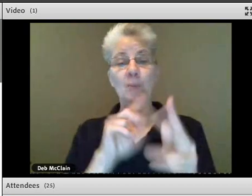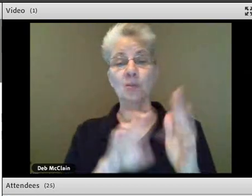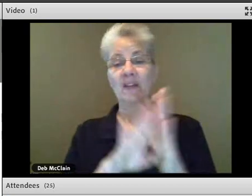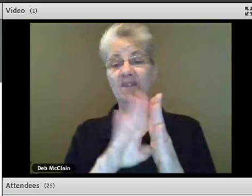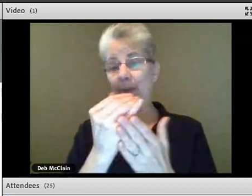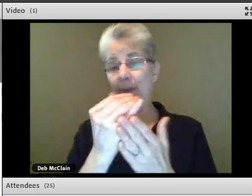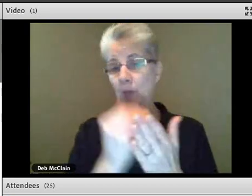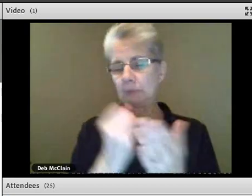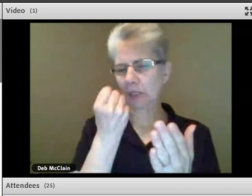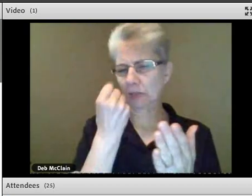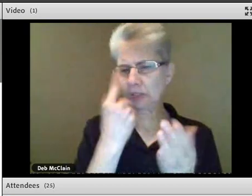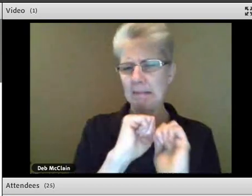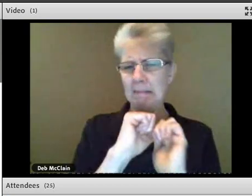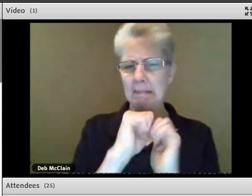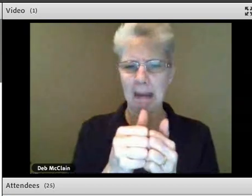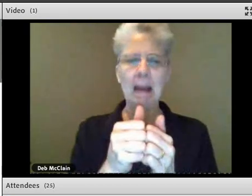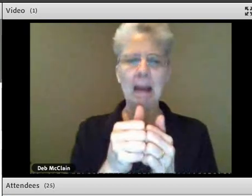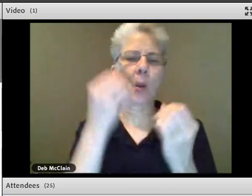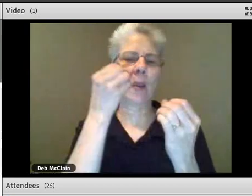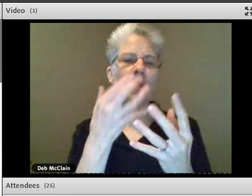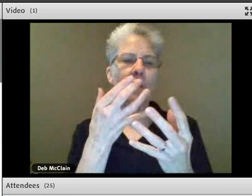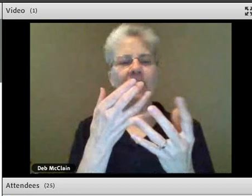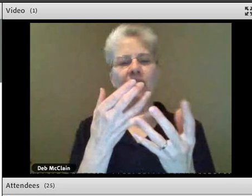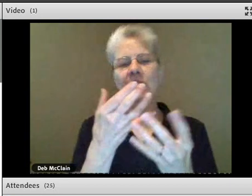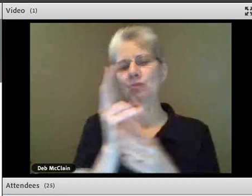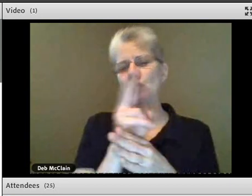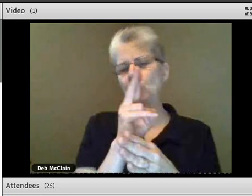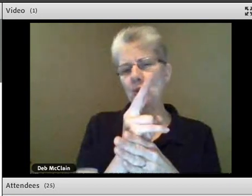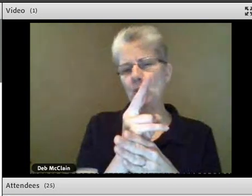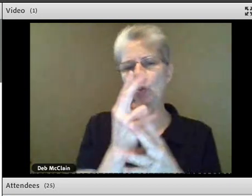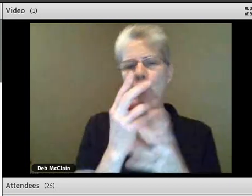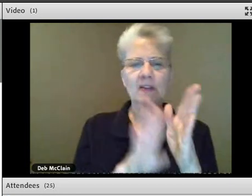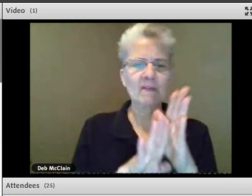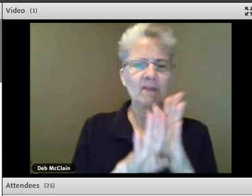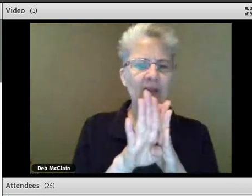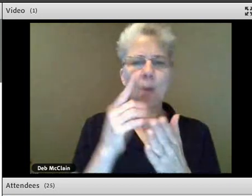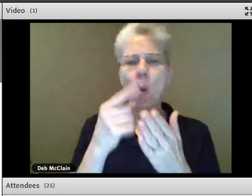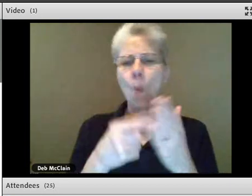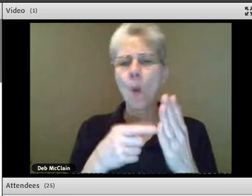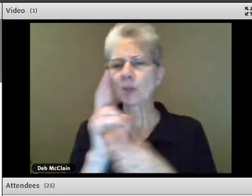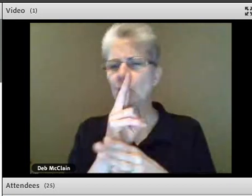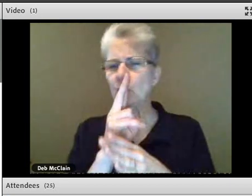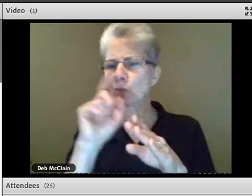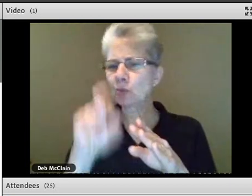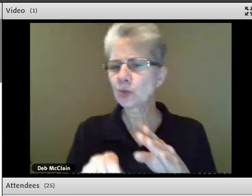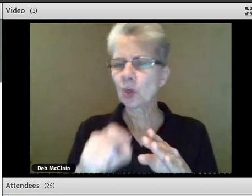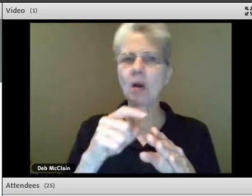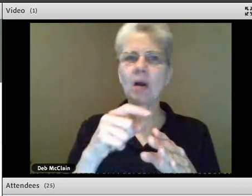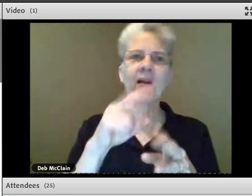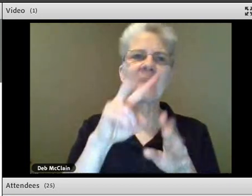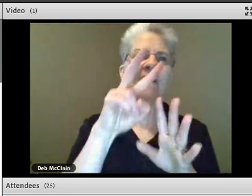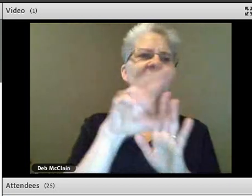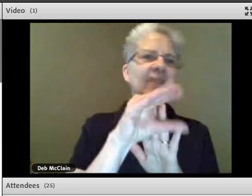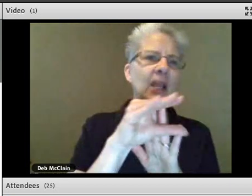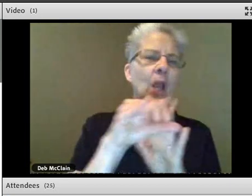They understand how information is digested, so they know what types of content to use and whether it's video or PowerPoints,